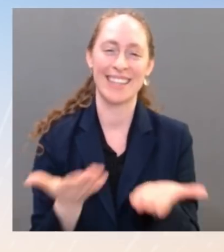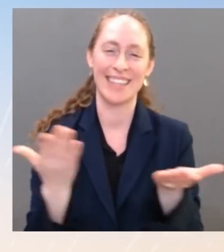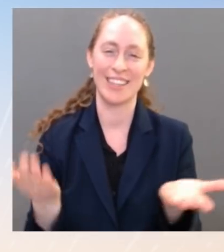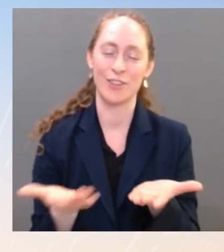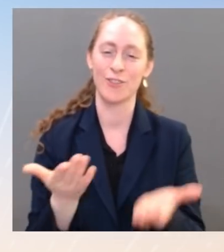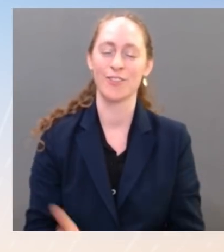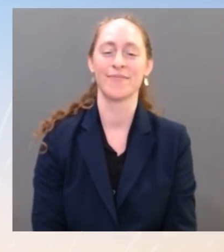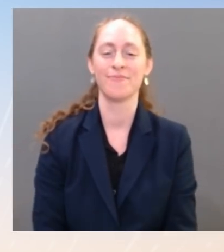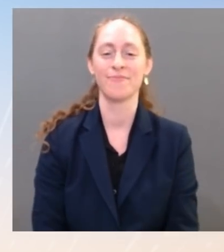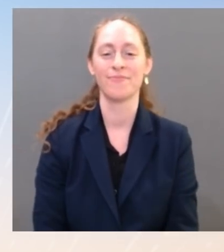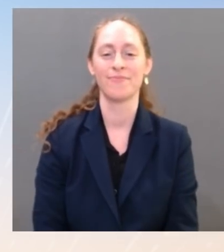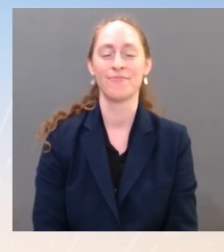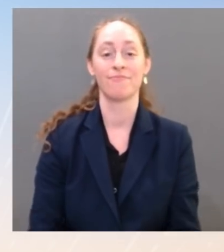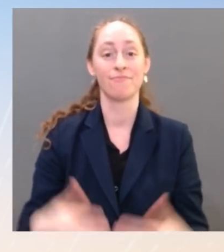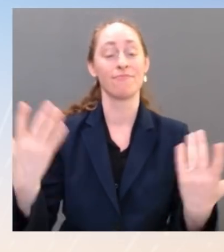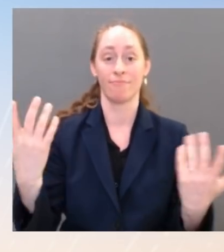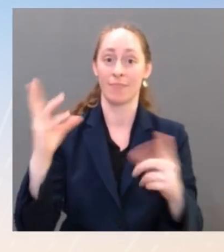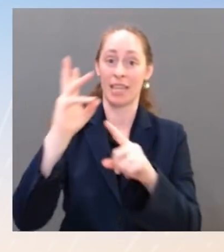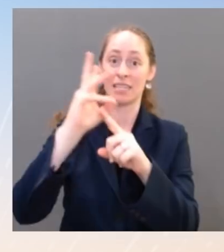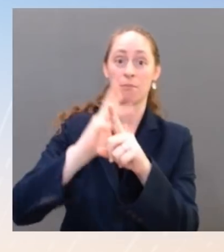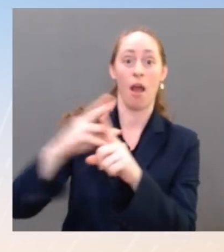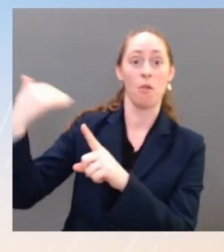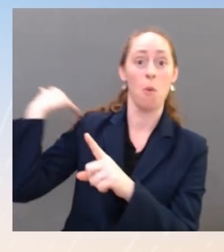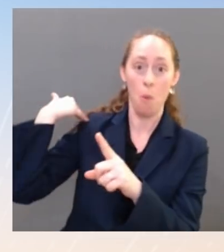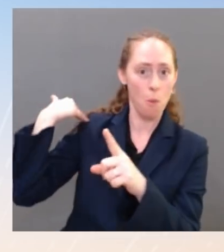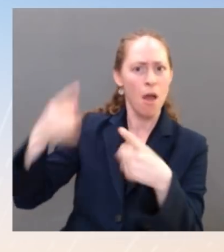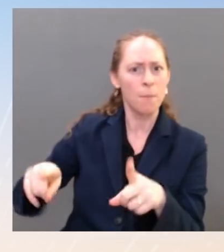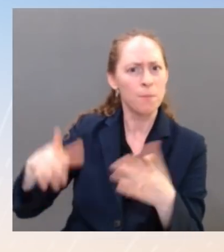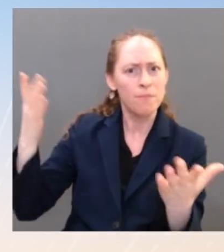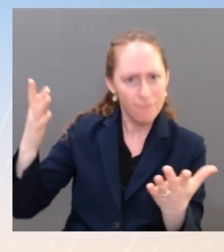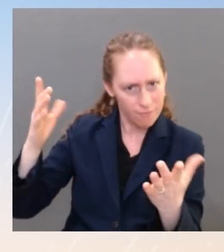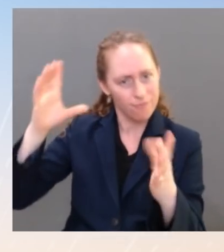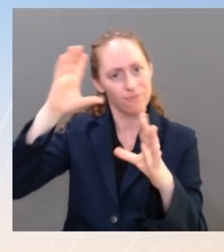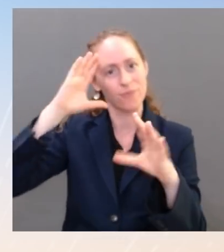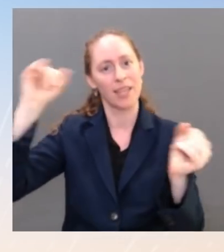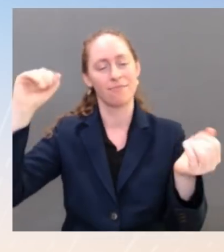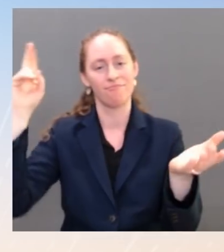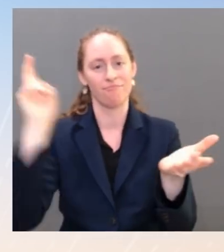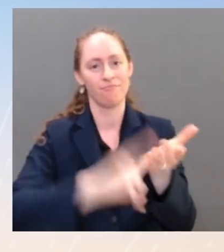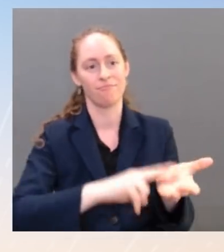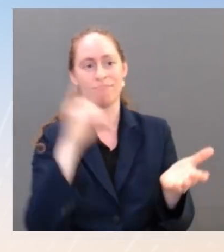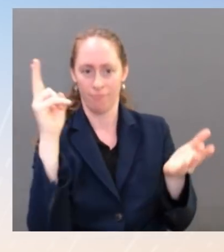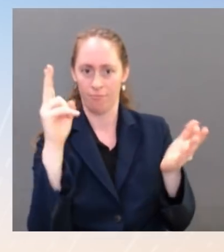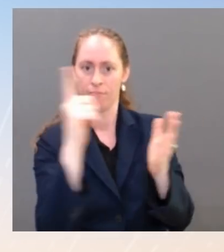the bipartisan infrastructure law. It is a once in a generation opportunity